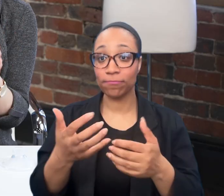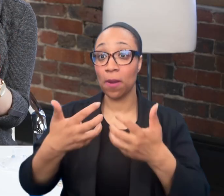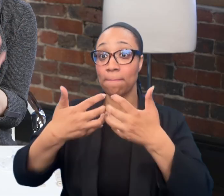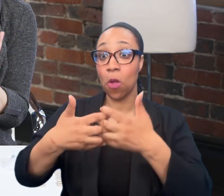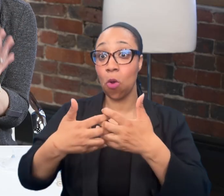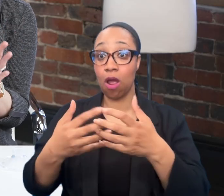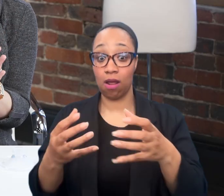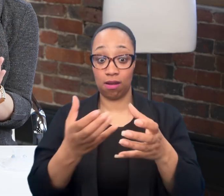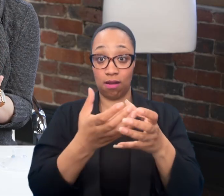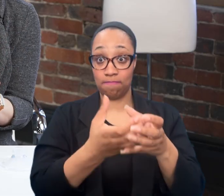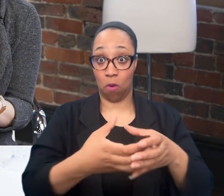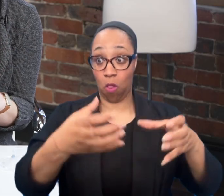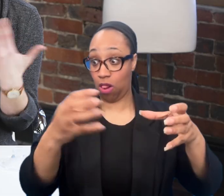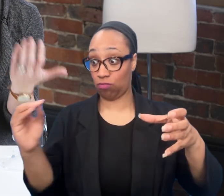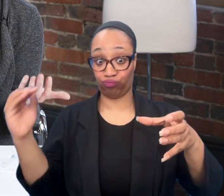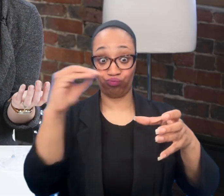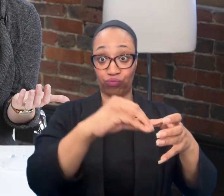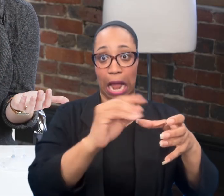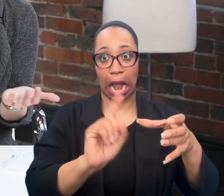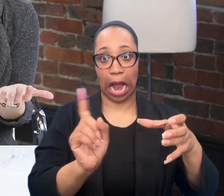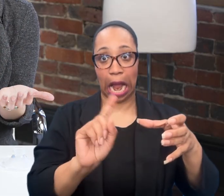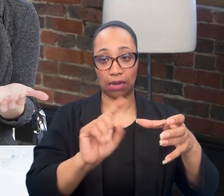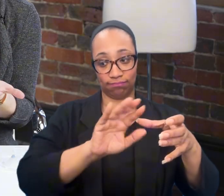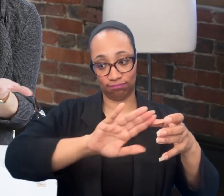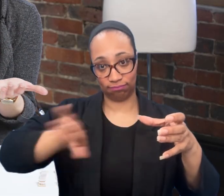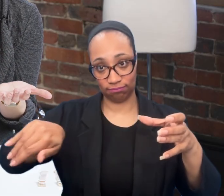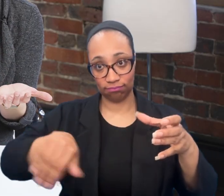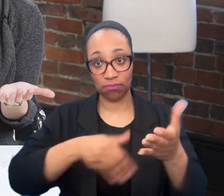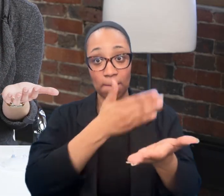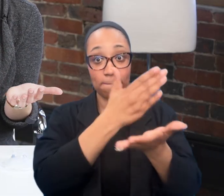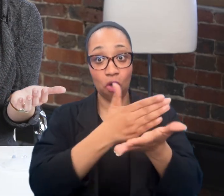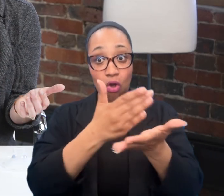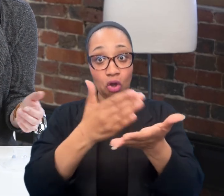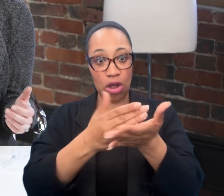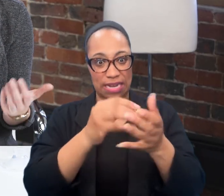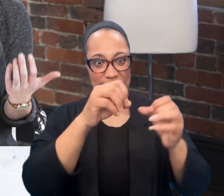being submerged or anything like that and with it being a wearable there's no tubing to worry about